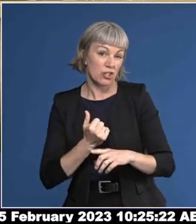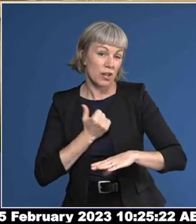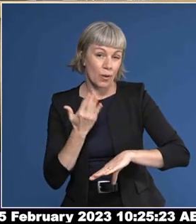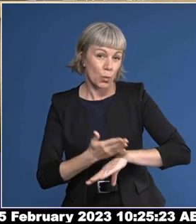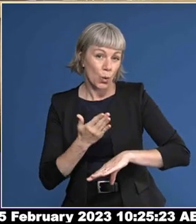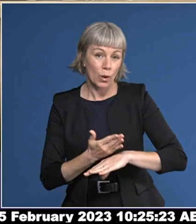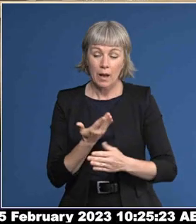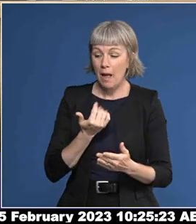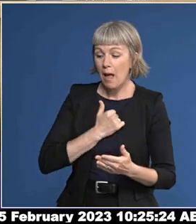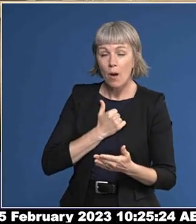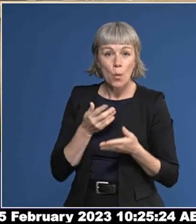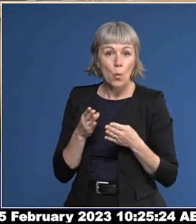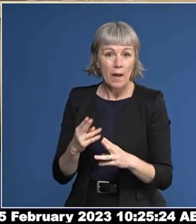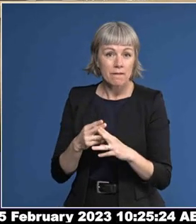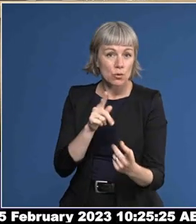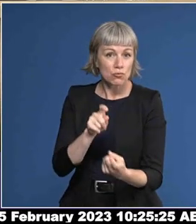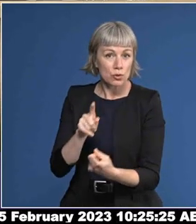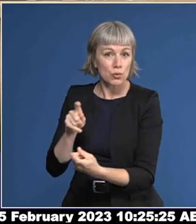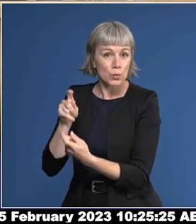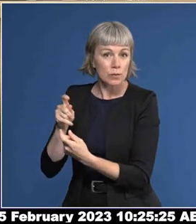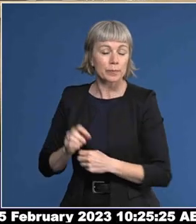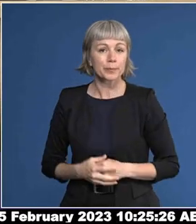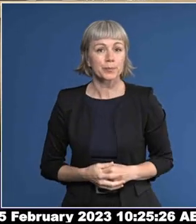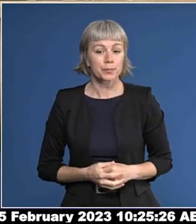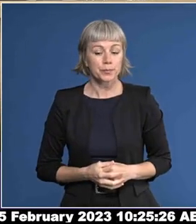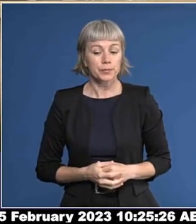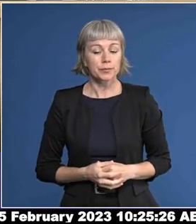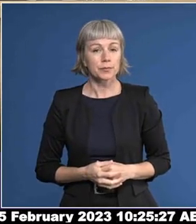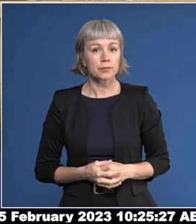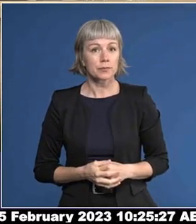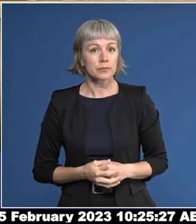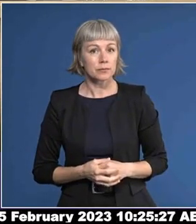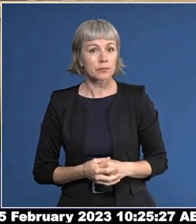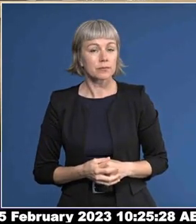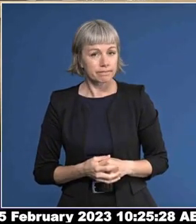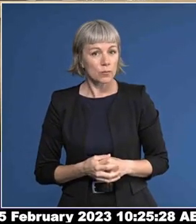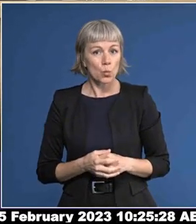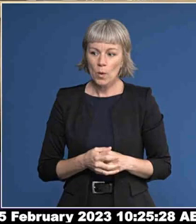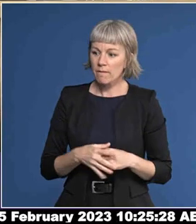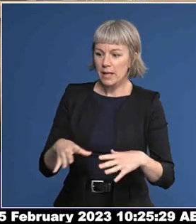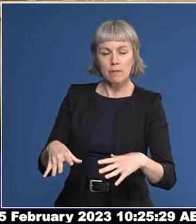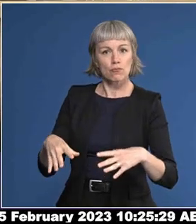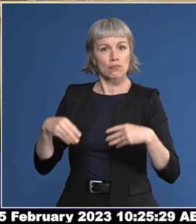And in the last 12 months, the organisation has also embraced our supported employees as part of our employed workforce as well.